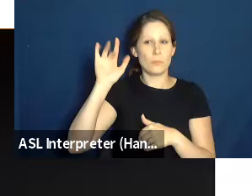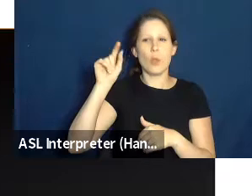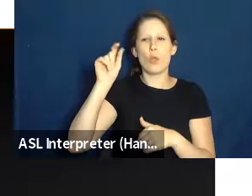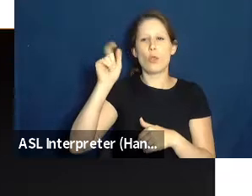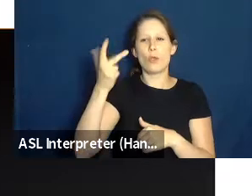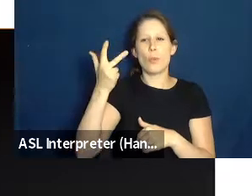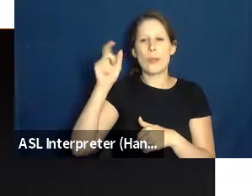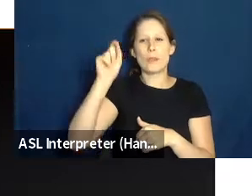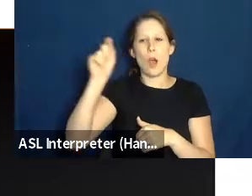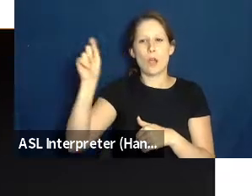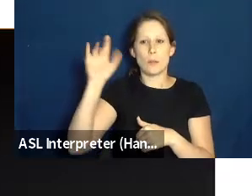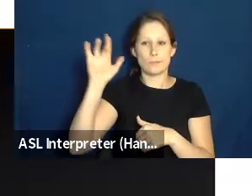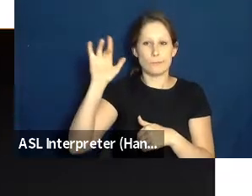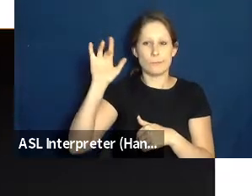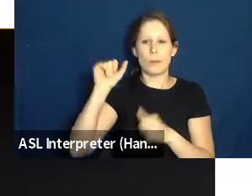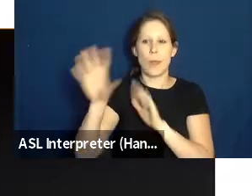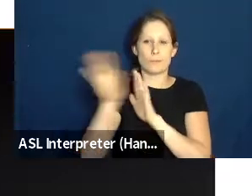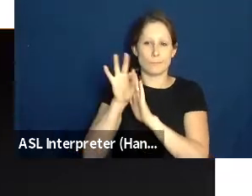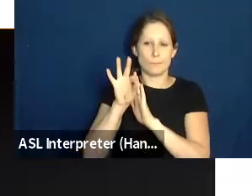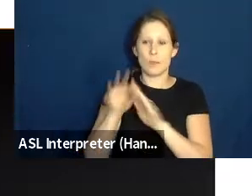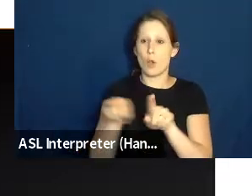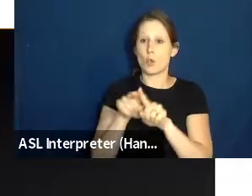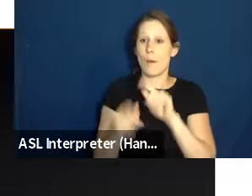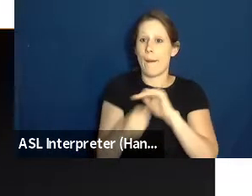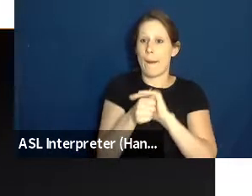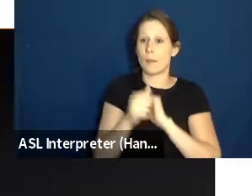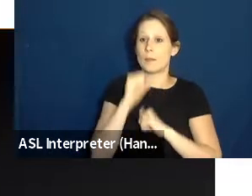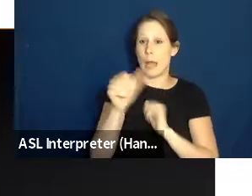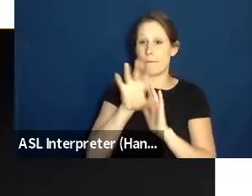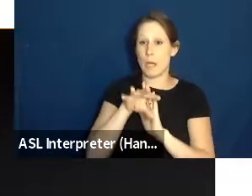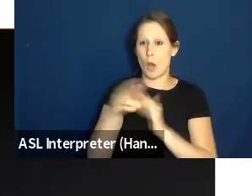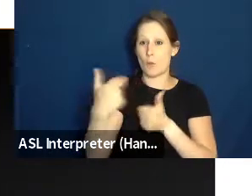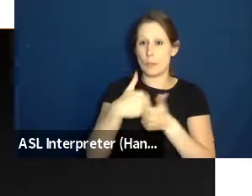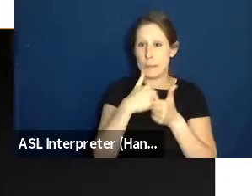same option, hide non-video participants, on the tool bar next to the camera on the settings.